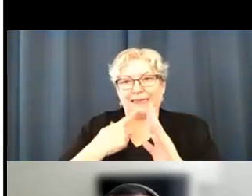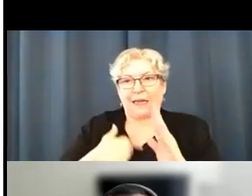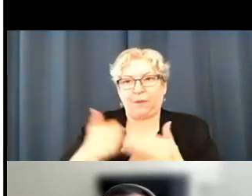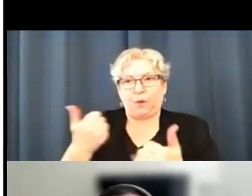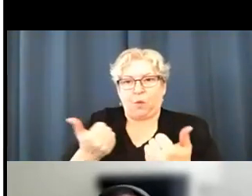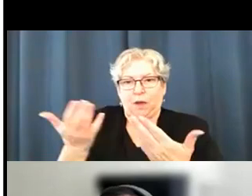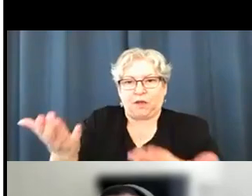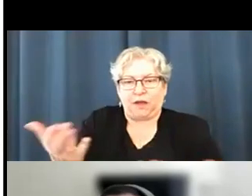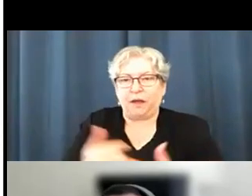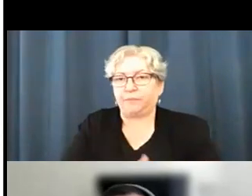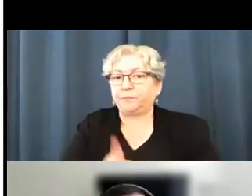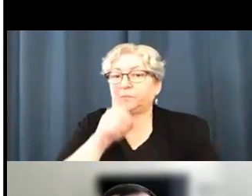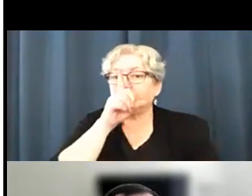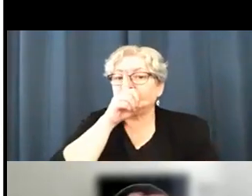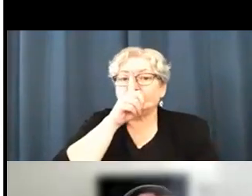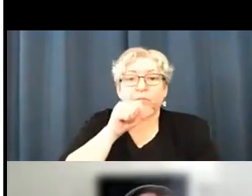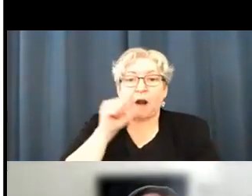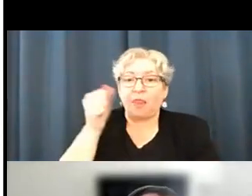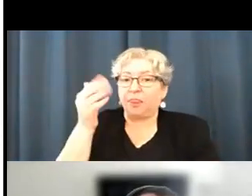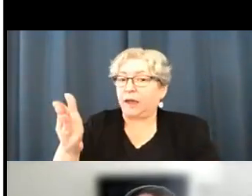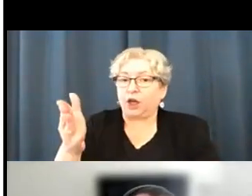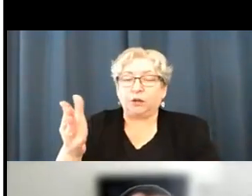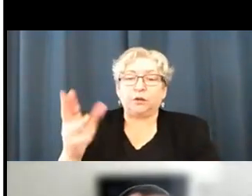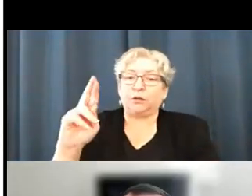So, if it's not present, then it's not good.